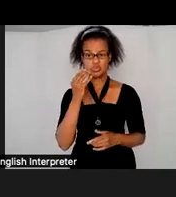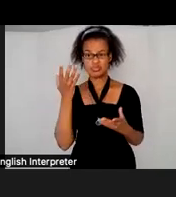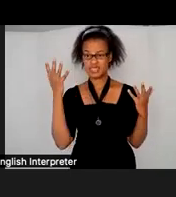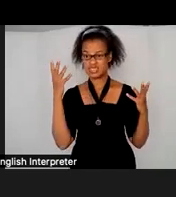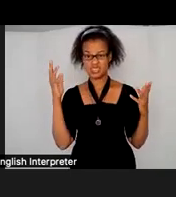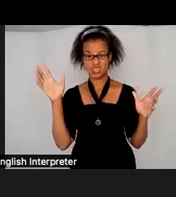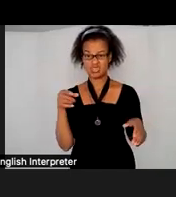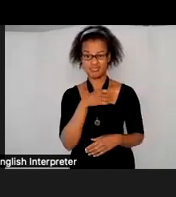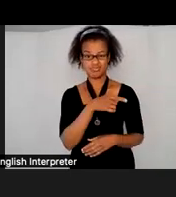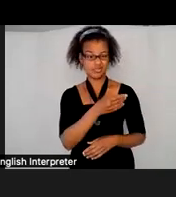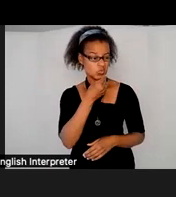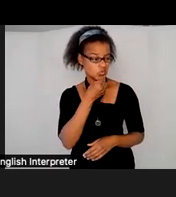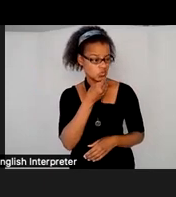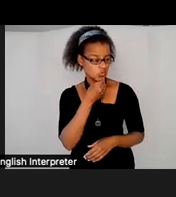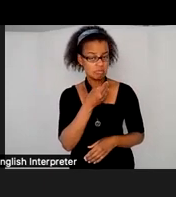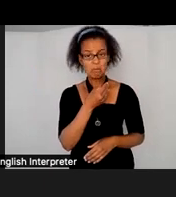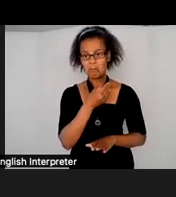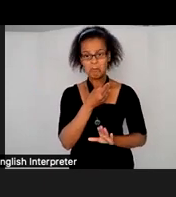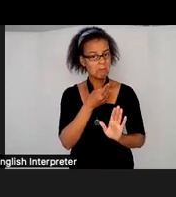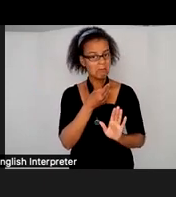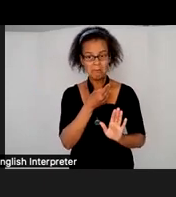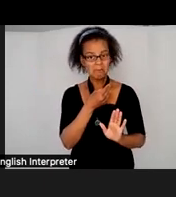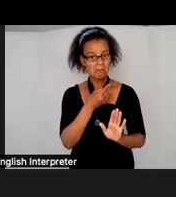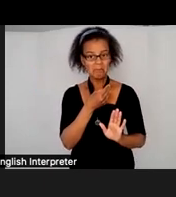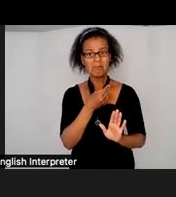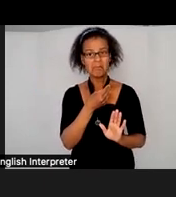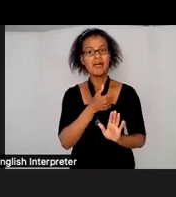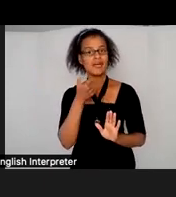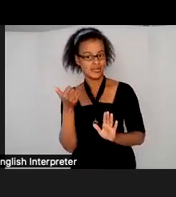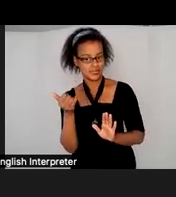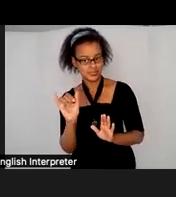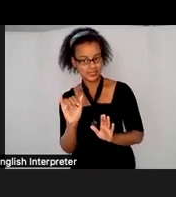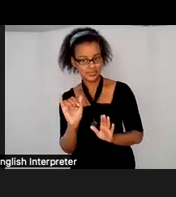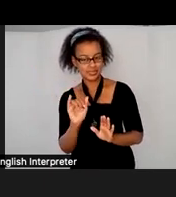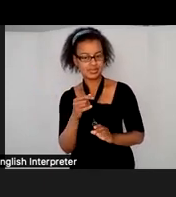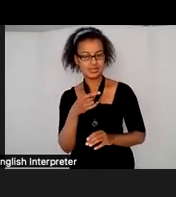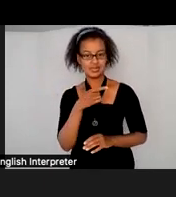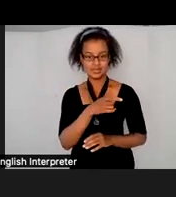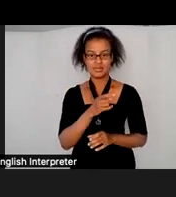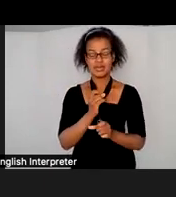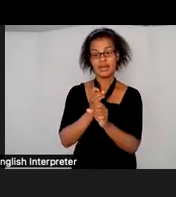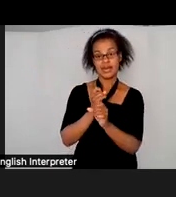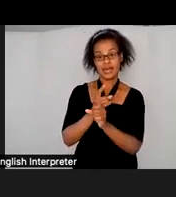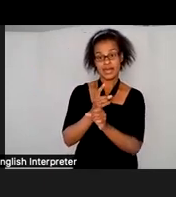But here we were able to host our annual farms festival.